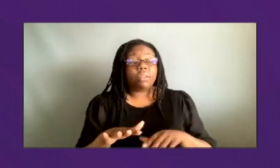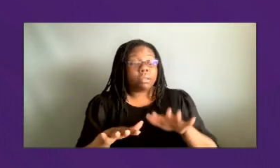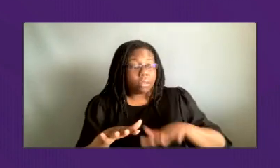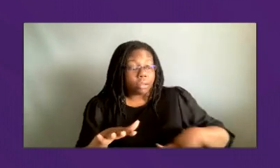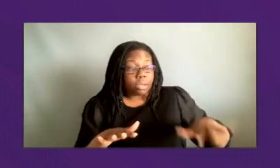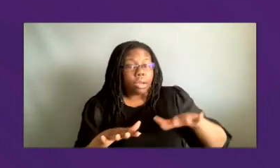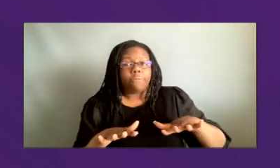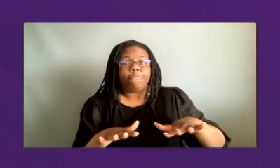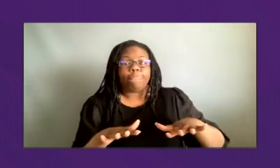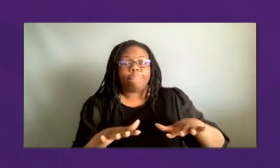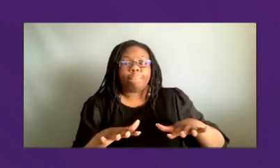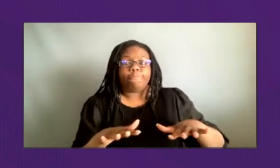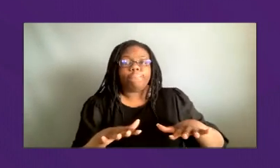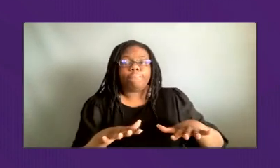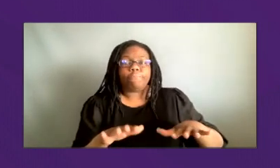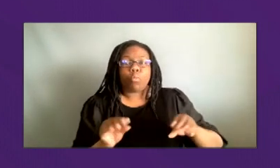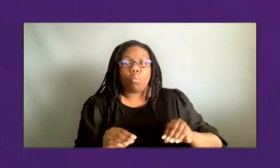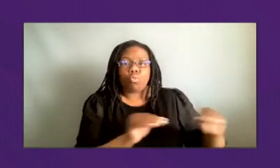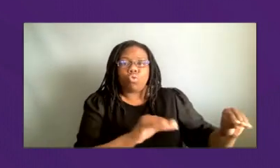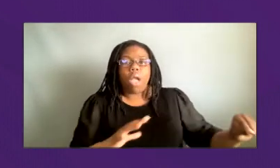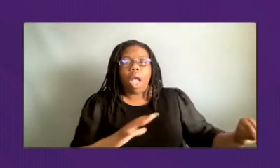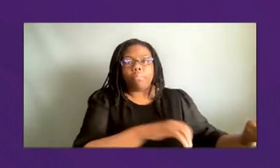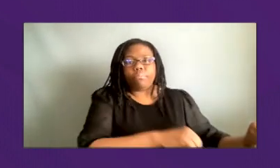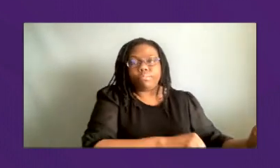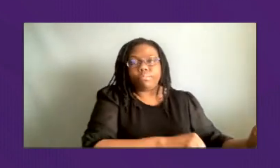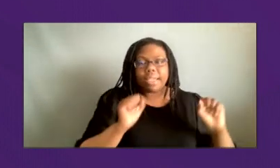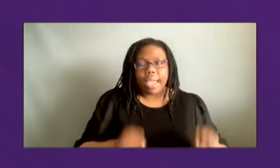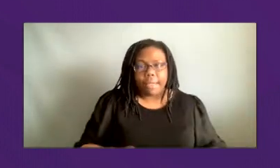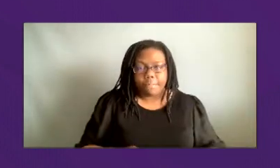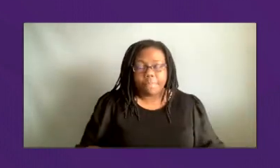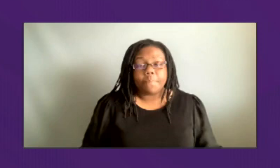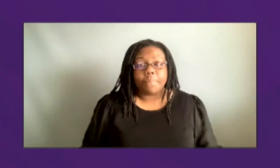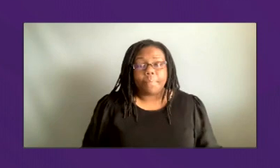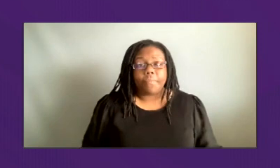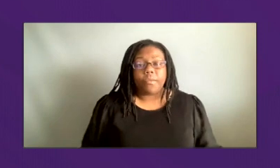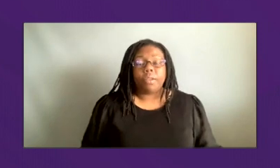Indian nations east of the Mississippi, like the ones you see on the screen in the map,